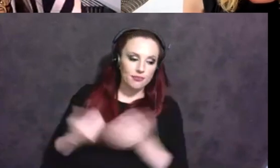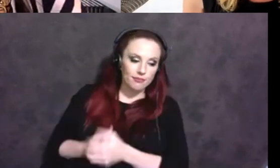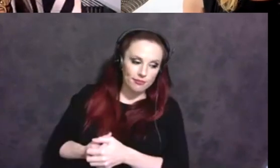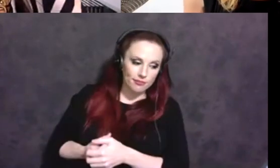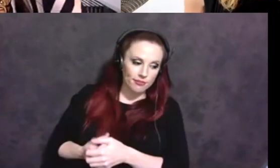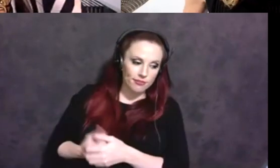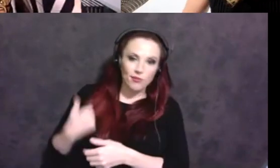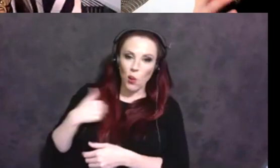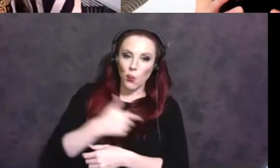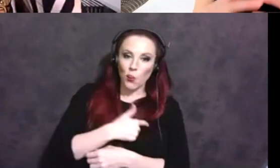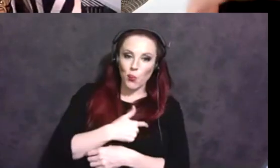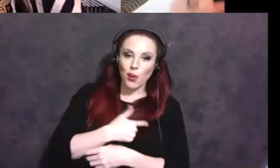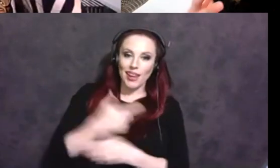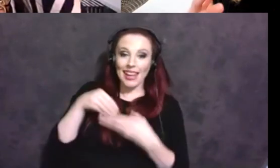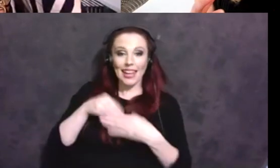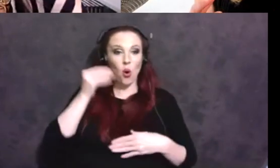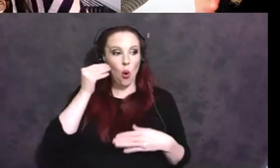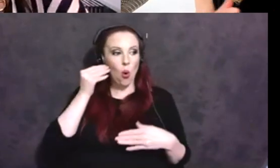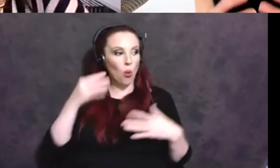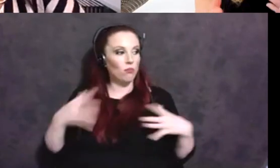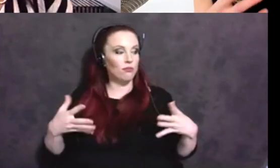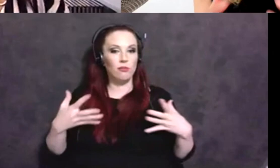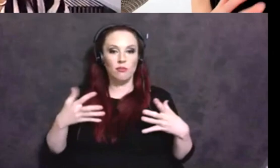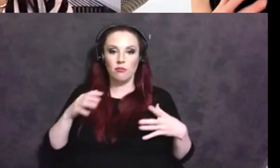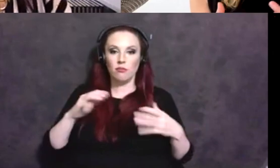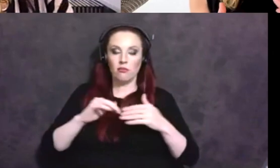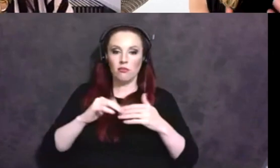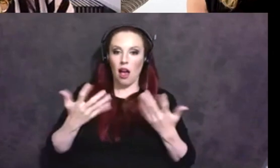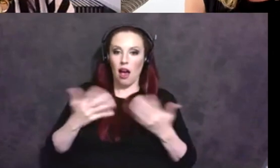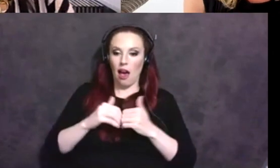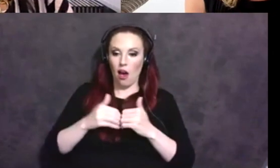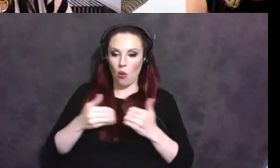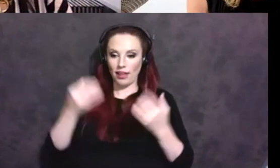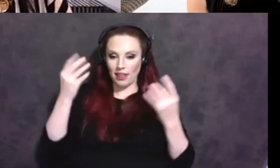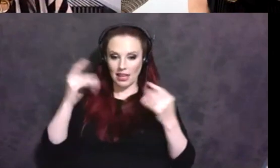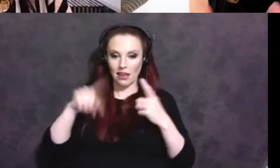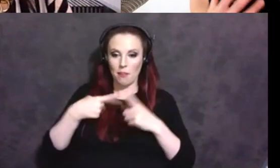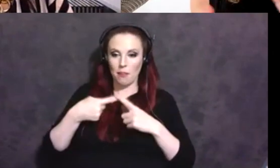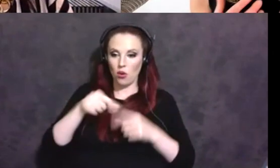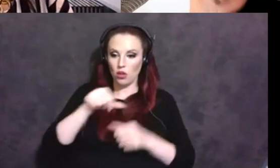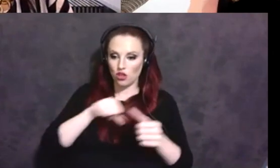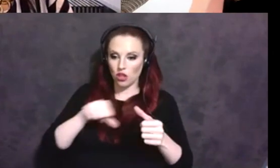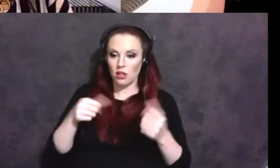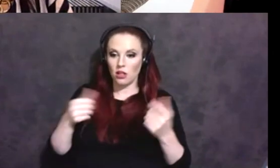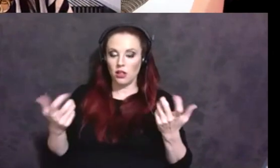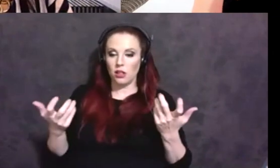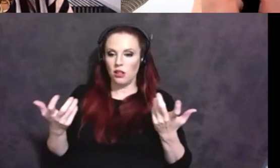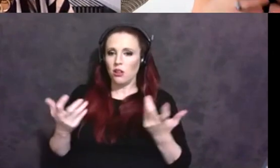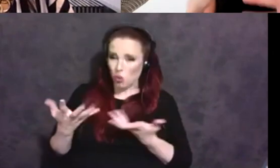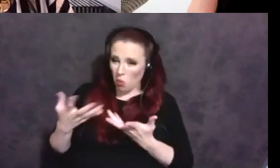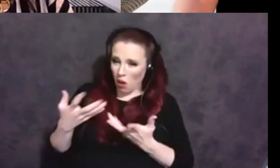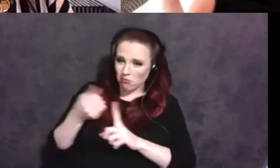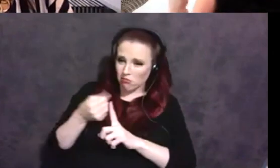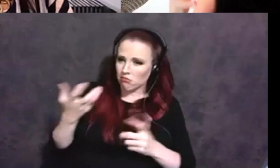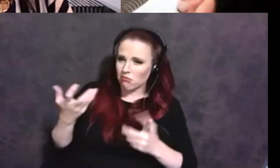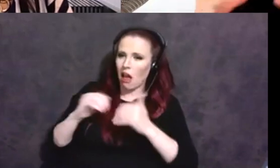about this in terms of COVID as well, and how, you know, when we are -- when we are